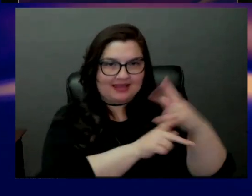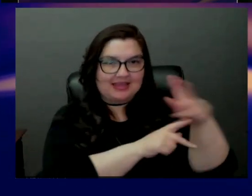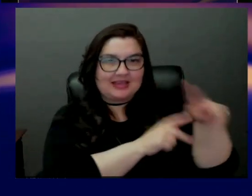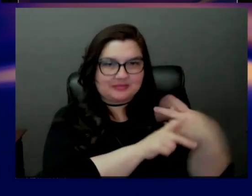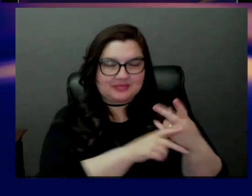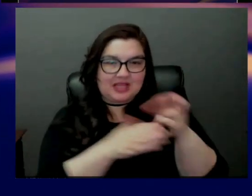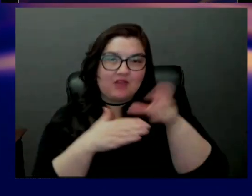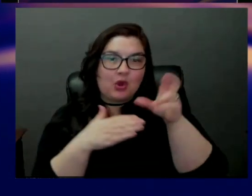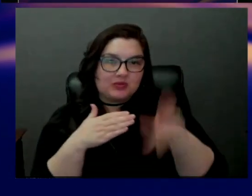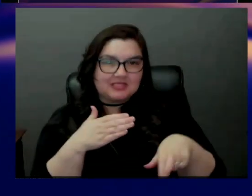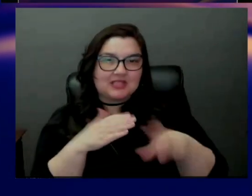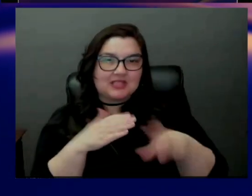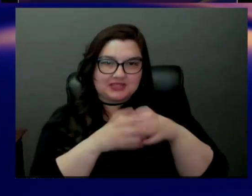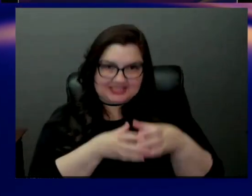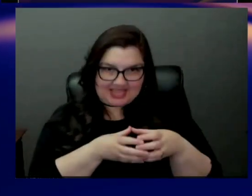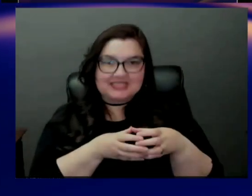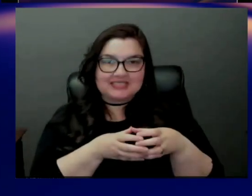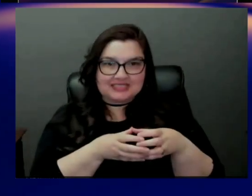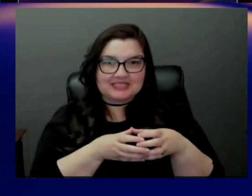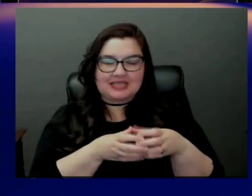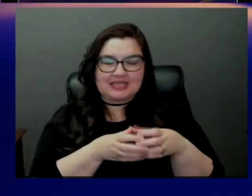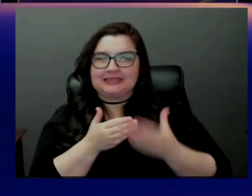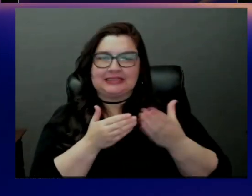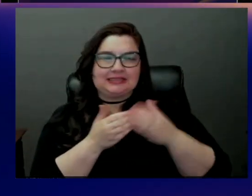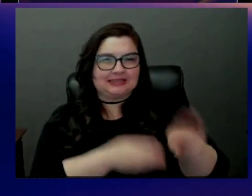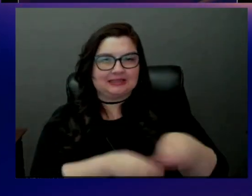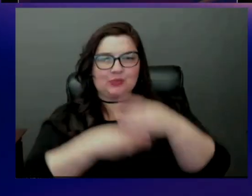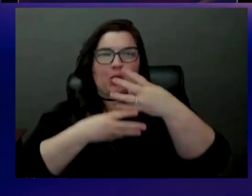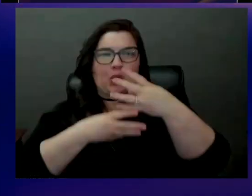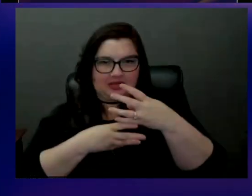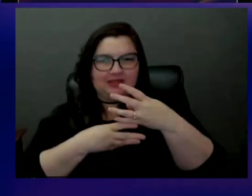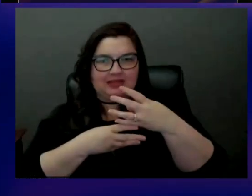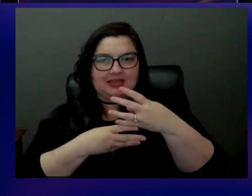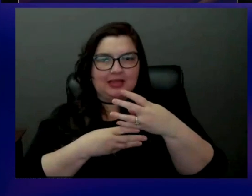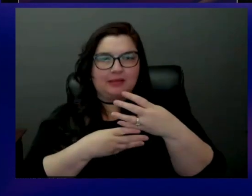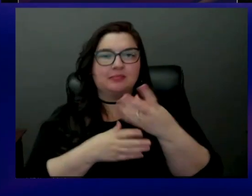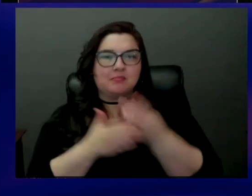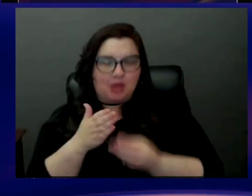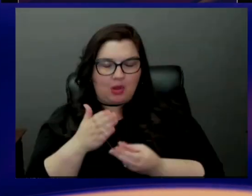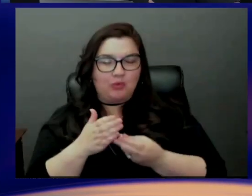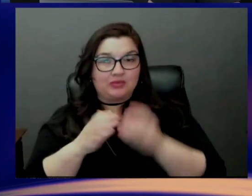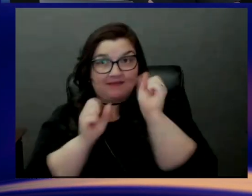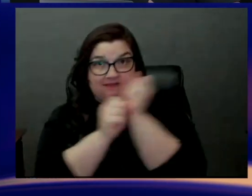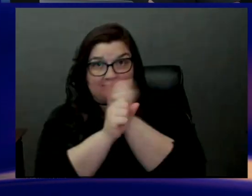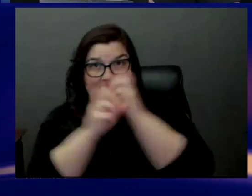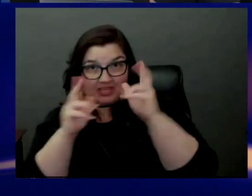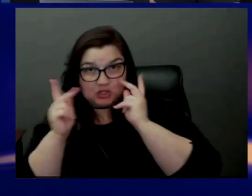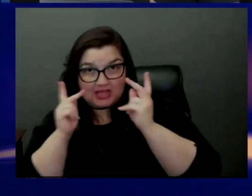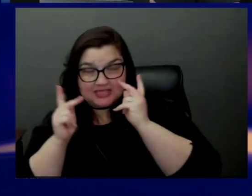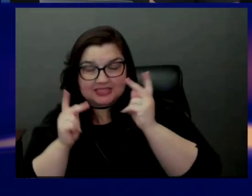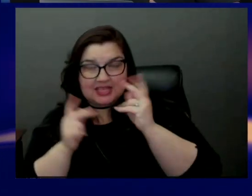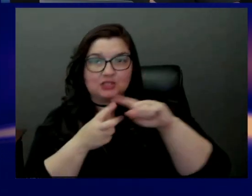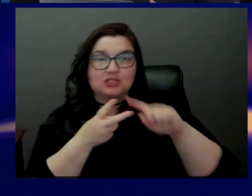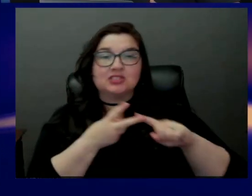to easily pull up or once again. So there's both visualizations and queries. I'm gonna show you the full list of them